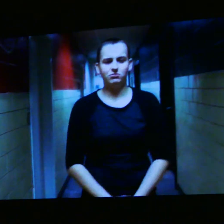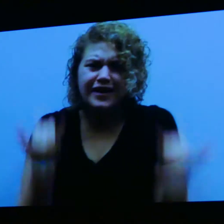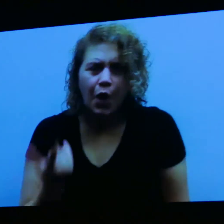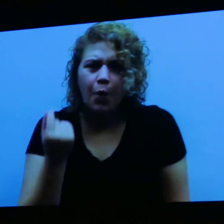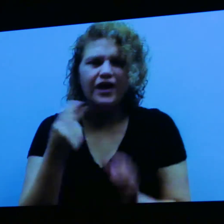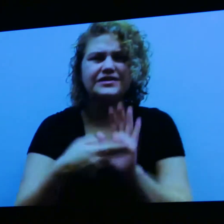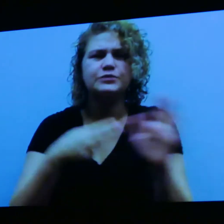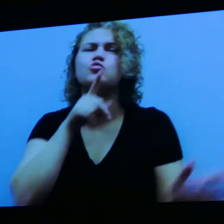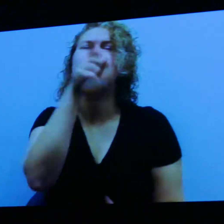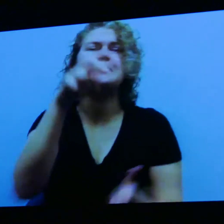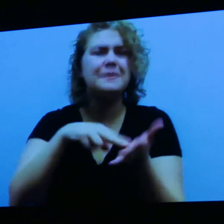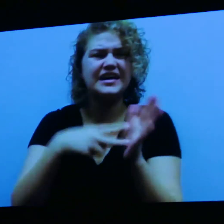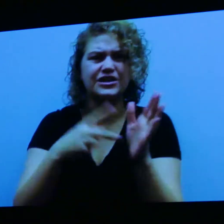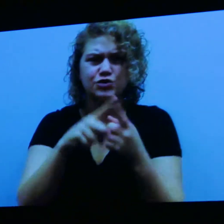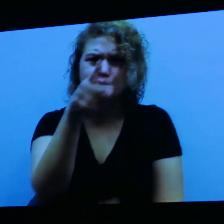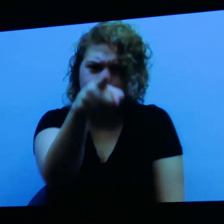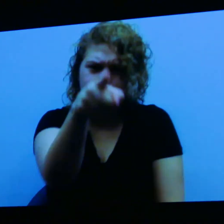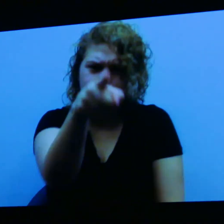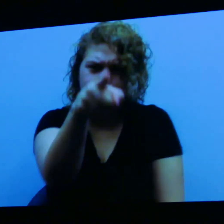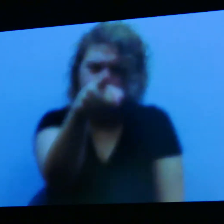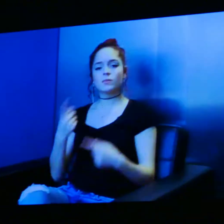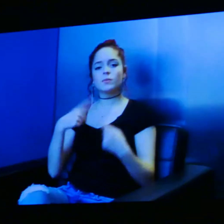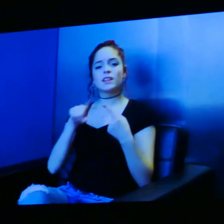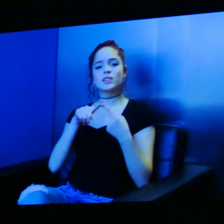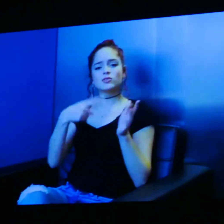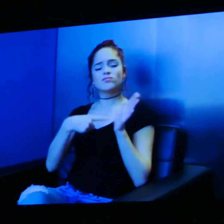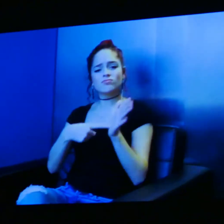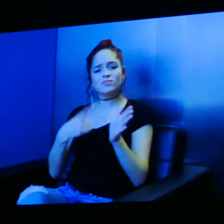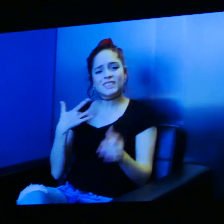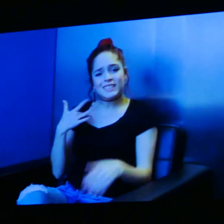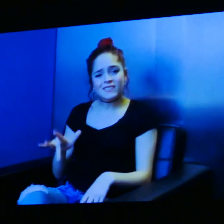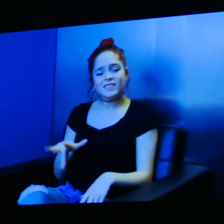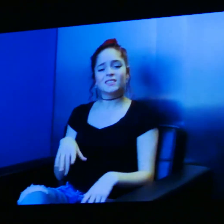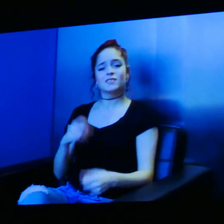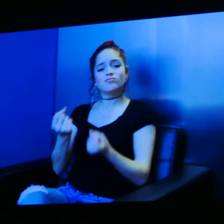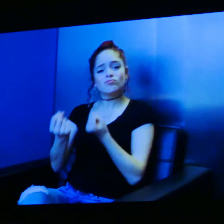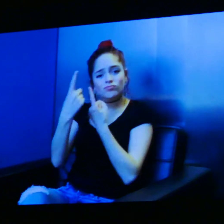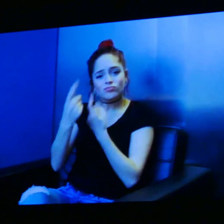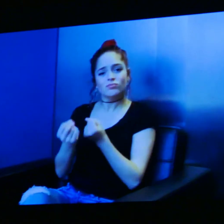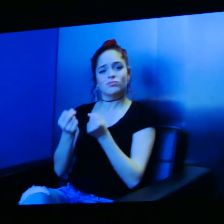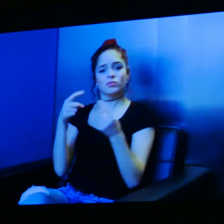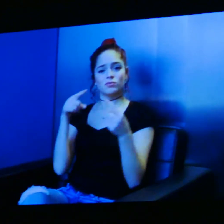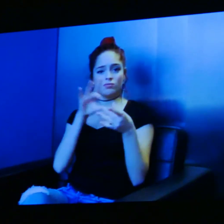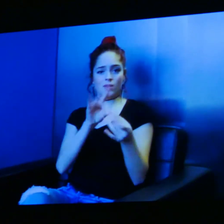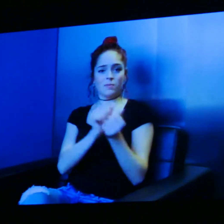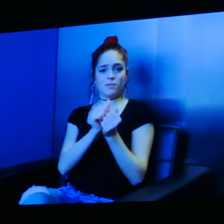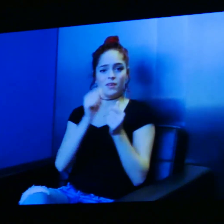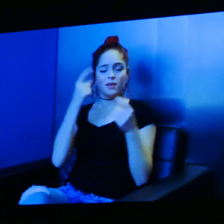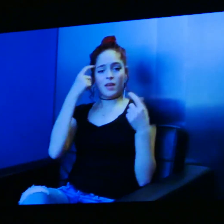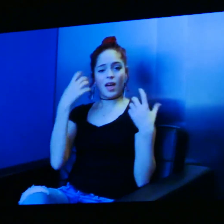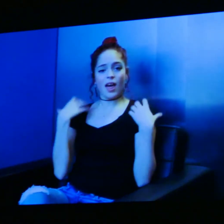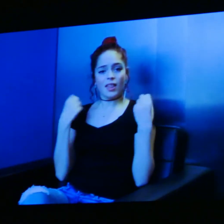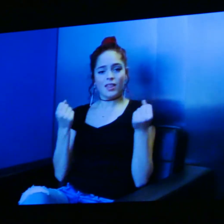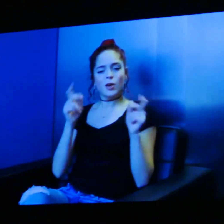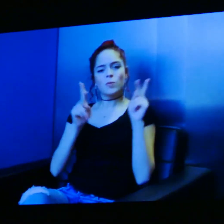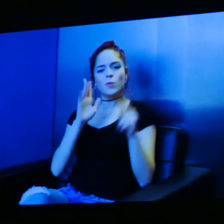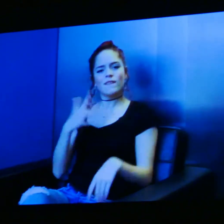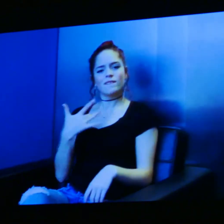Now what does stigma really mean to YOU? When you show sensitivity and empathy, especially when mental health comes to play,